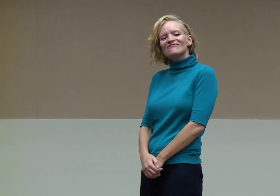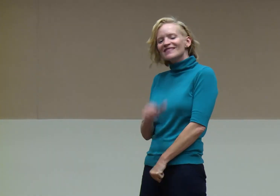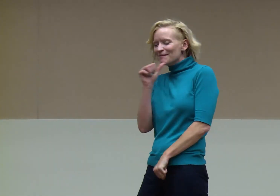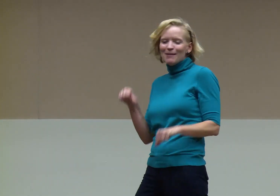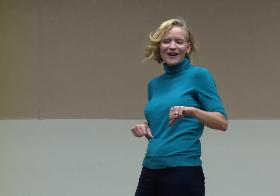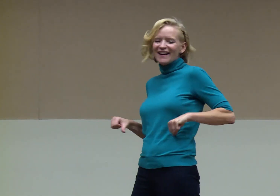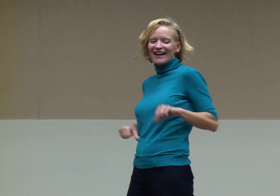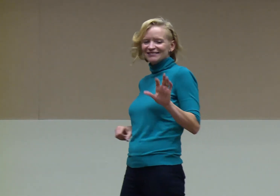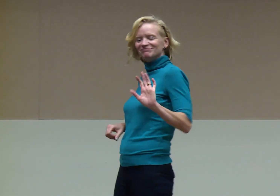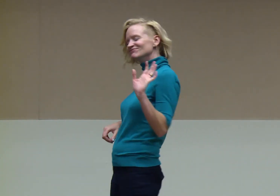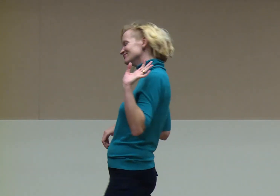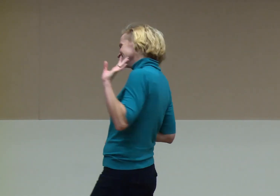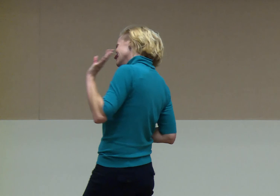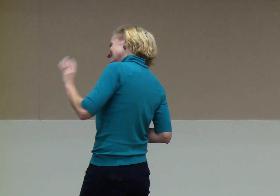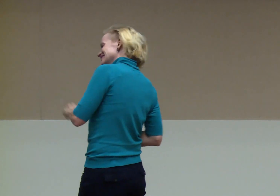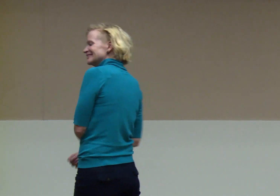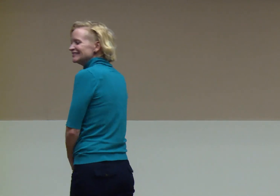I'm not bragging, no.